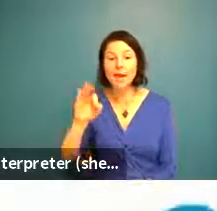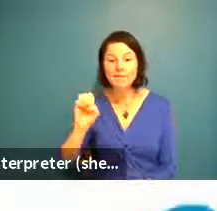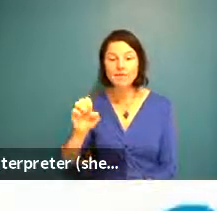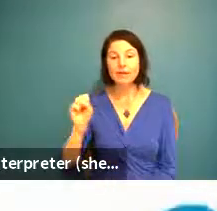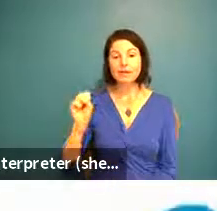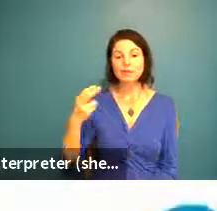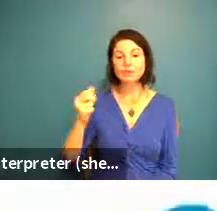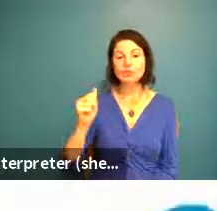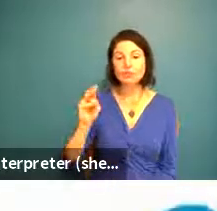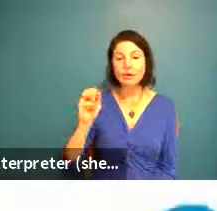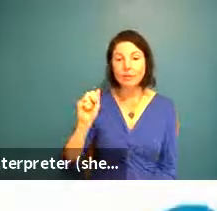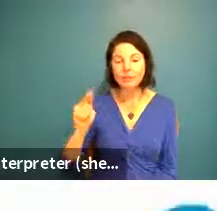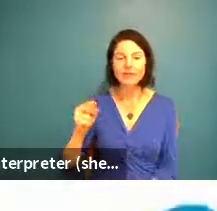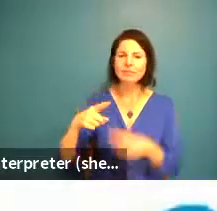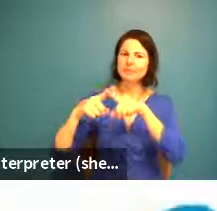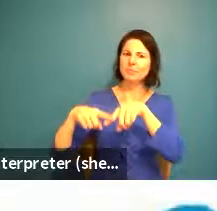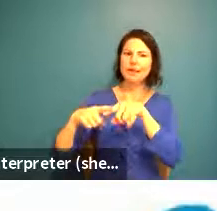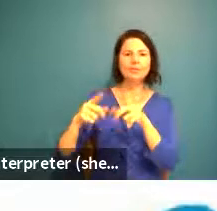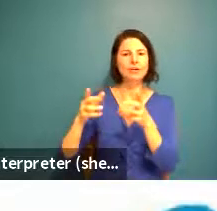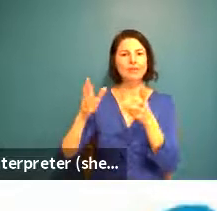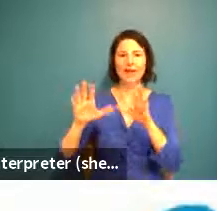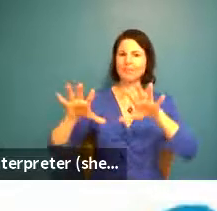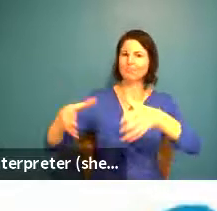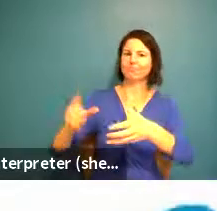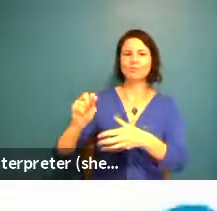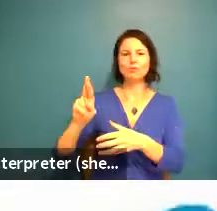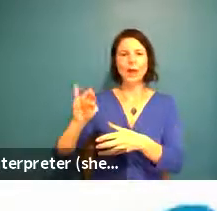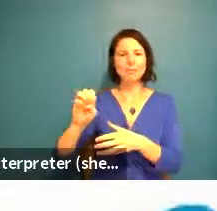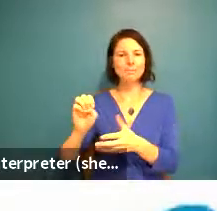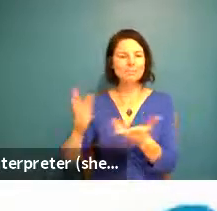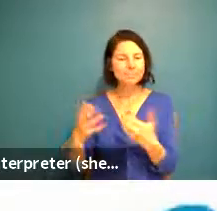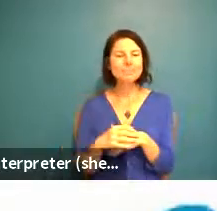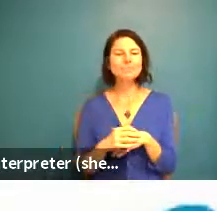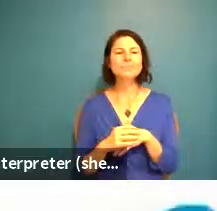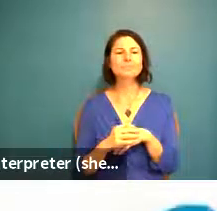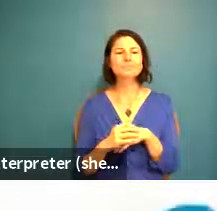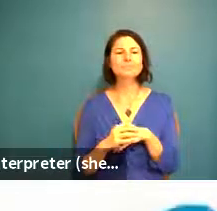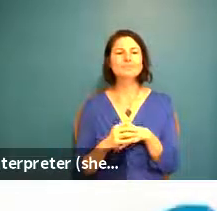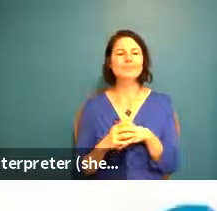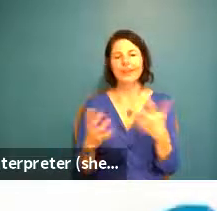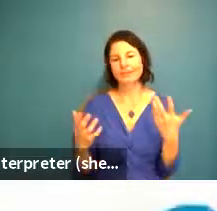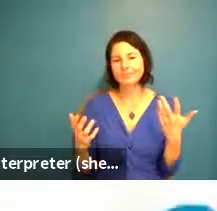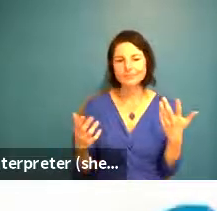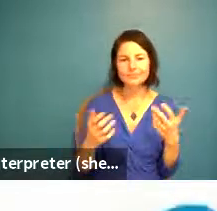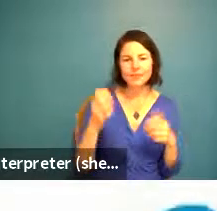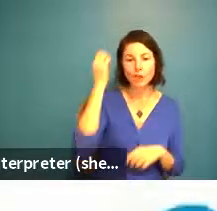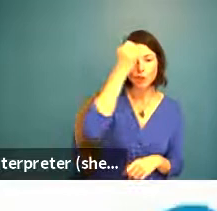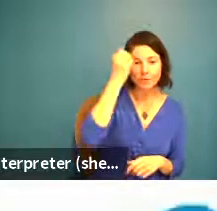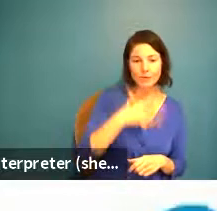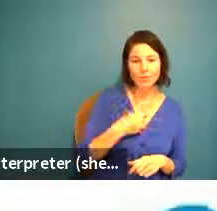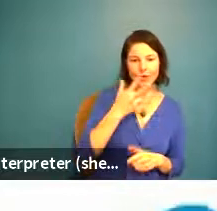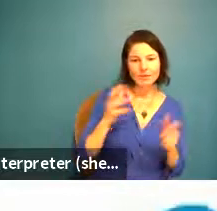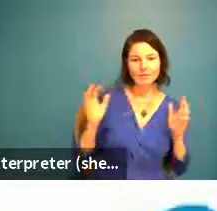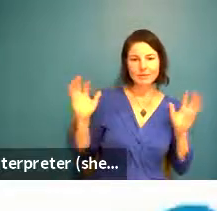particular tribe inthe area. And things changed over time, especially after colonization by European whites. There's also